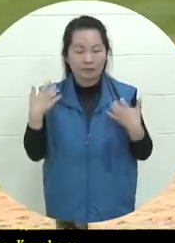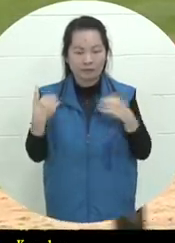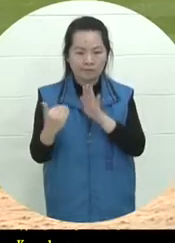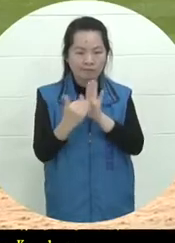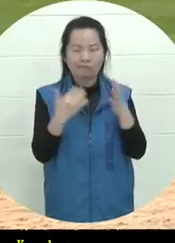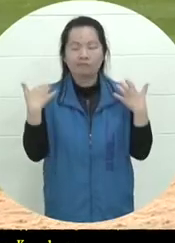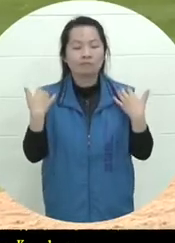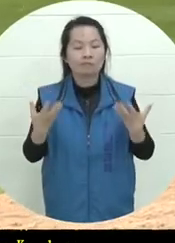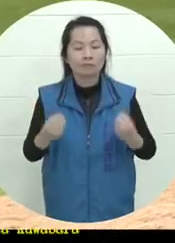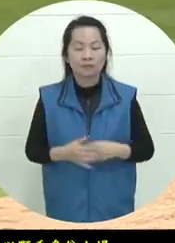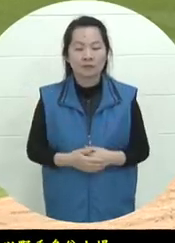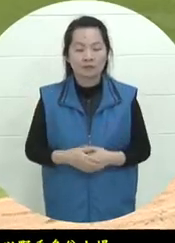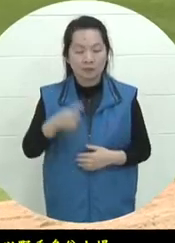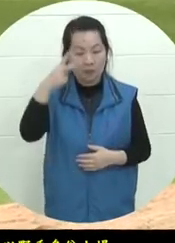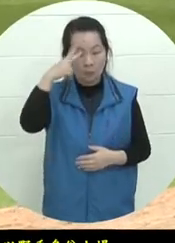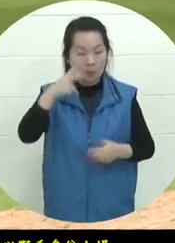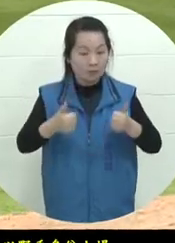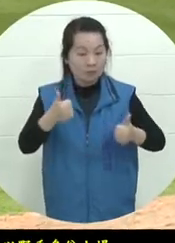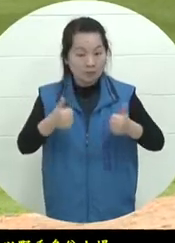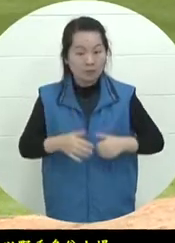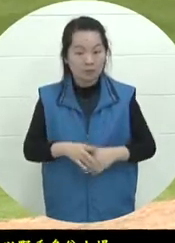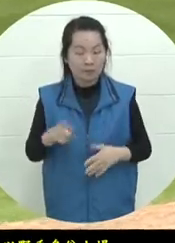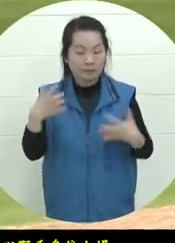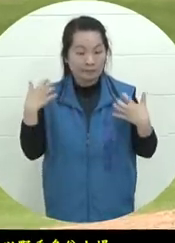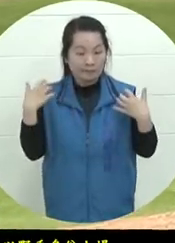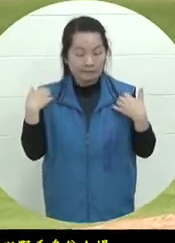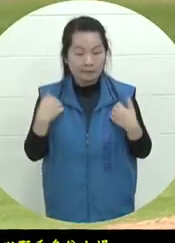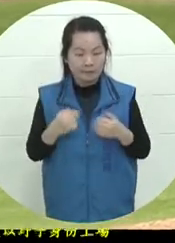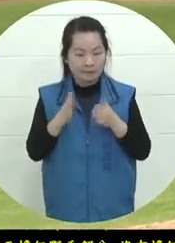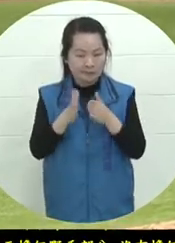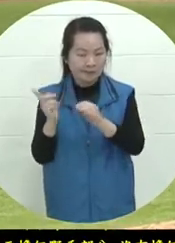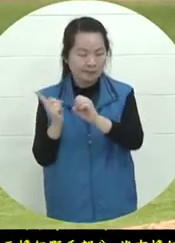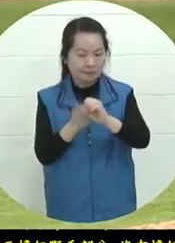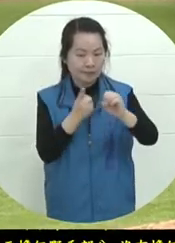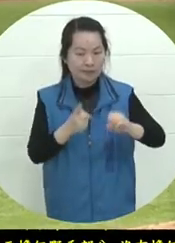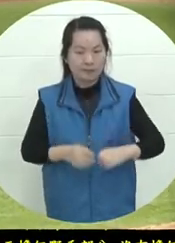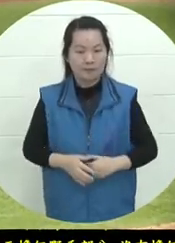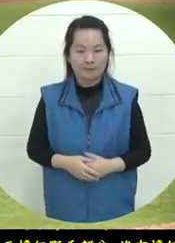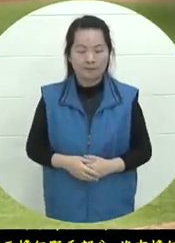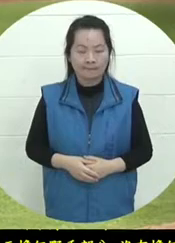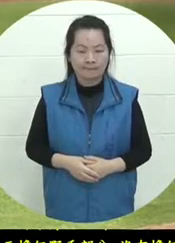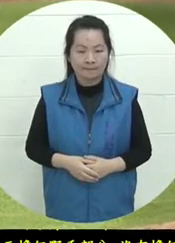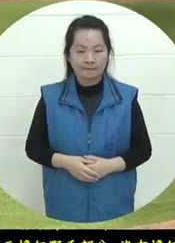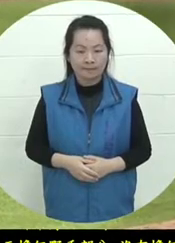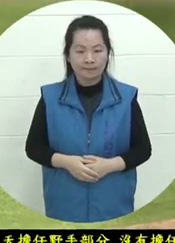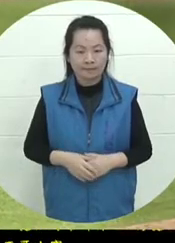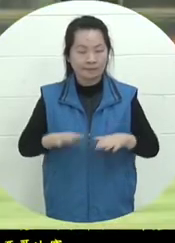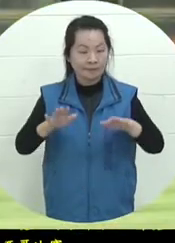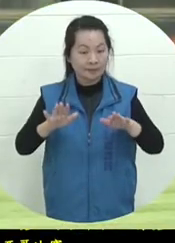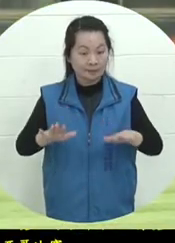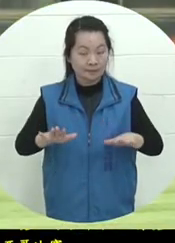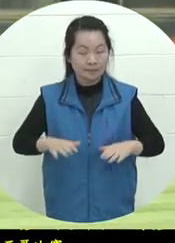In the game against Mexico, he came to serve as a designated hitter. Today, it